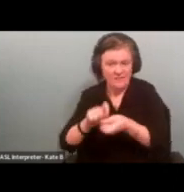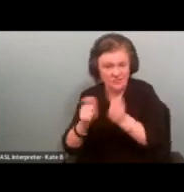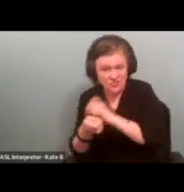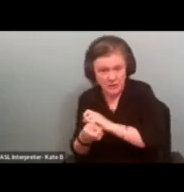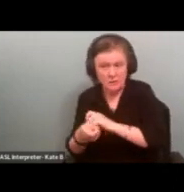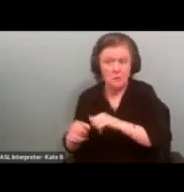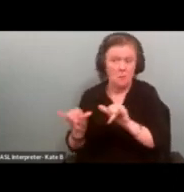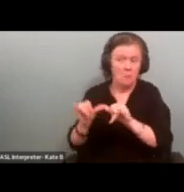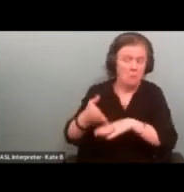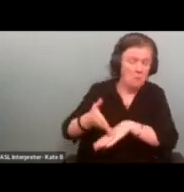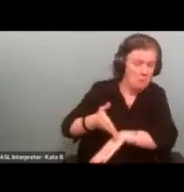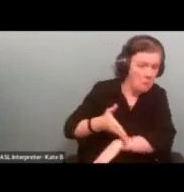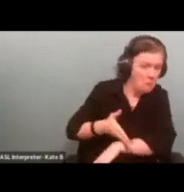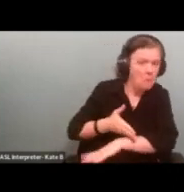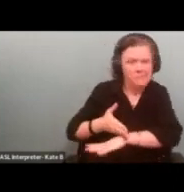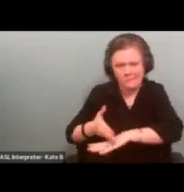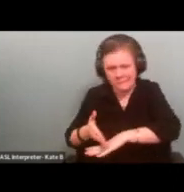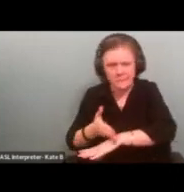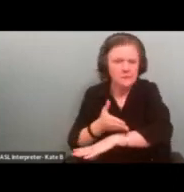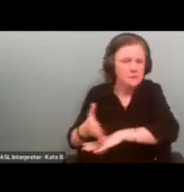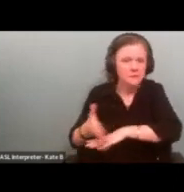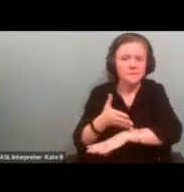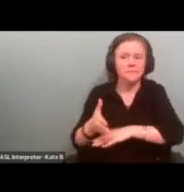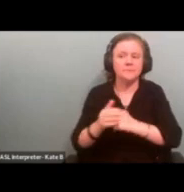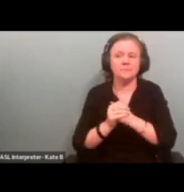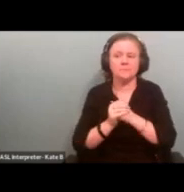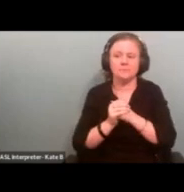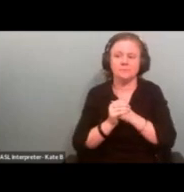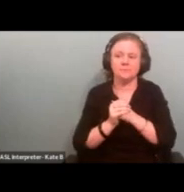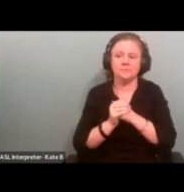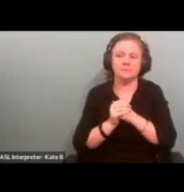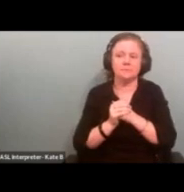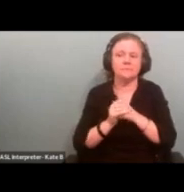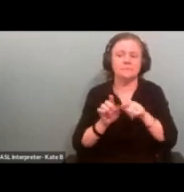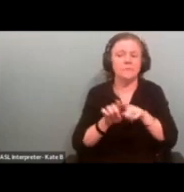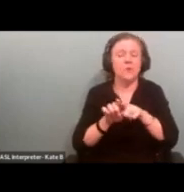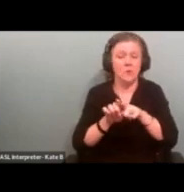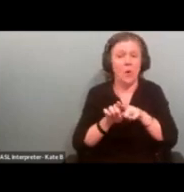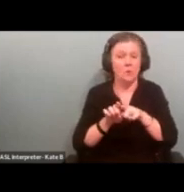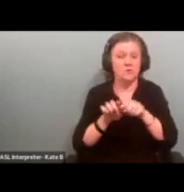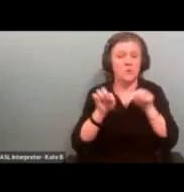made. And I also want to remind you that we're in this wraparound space, because other